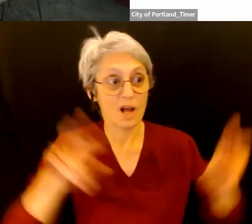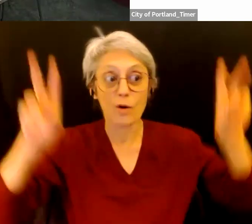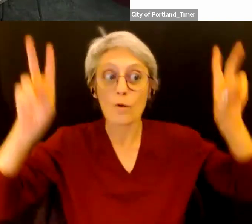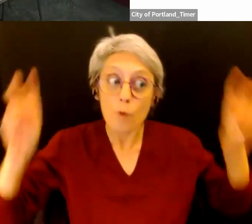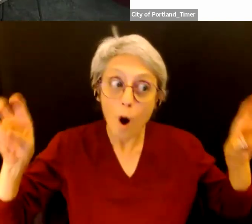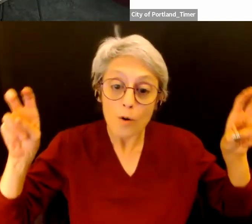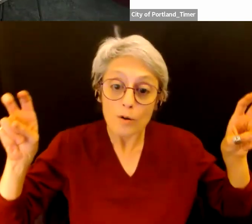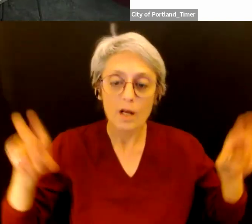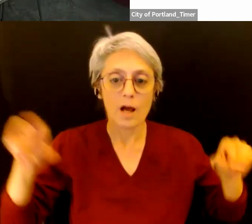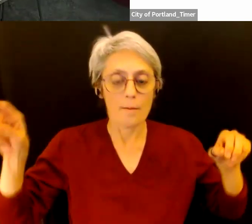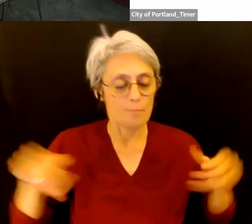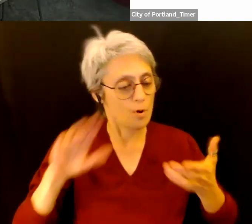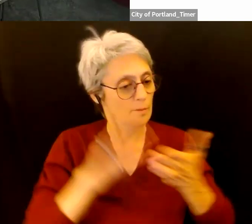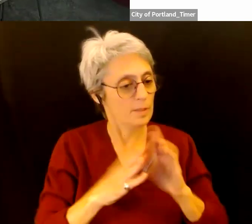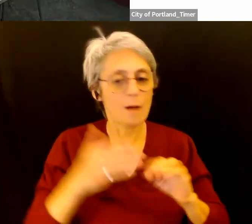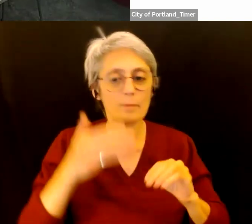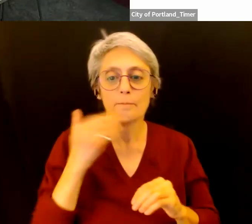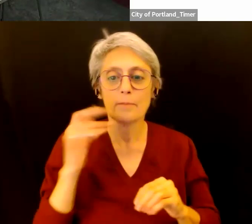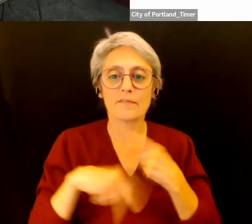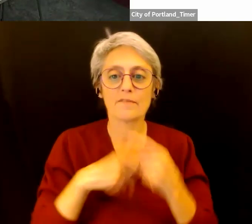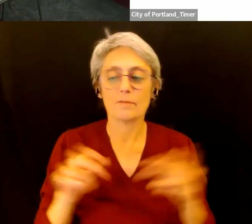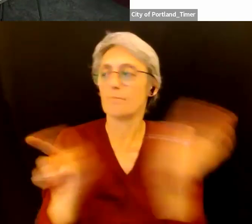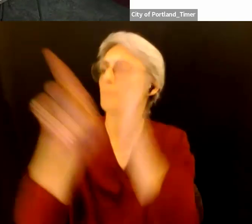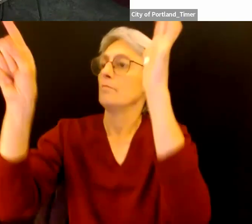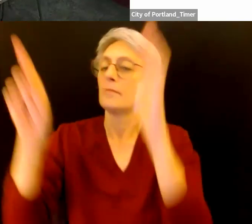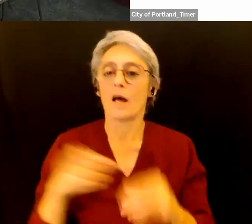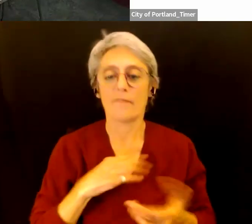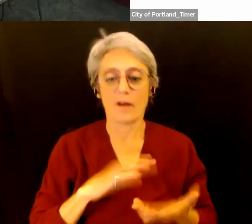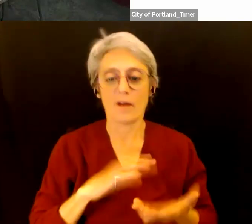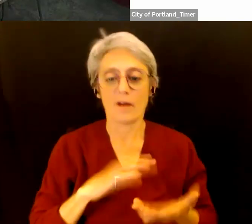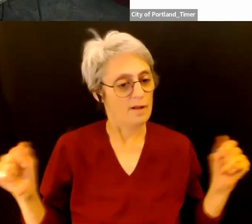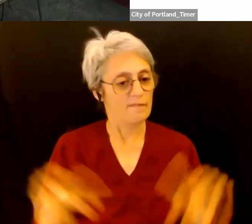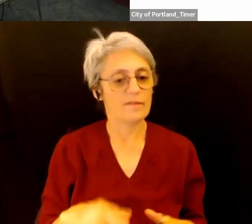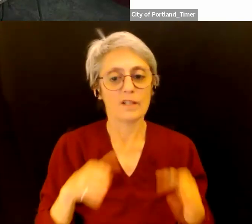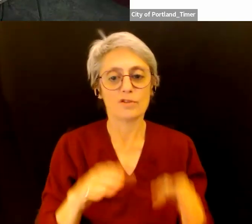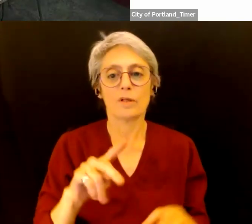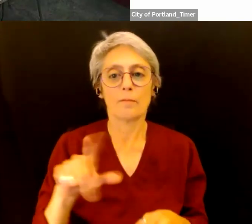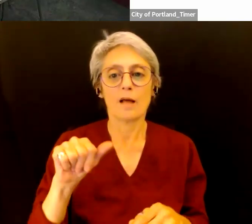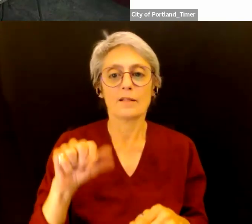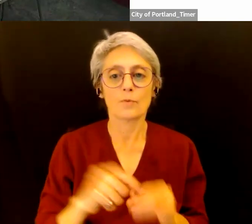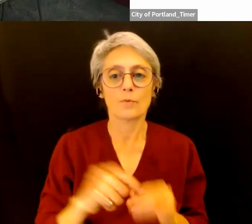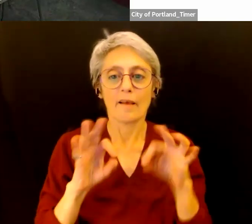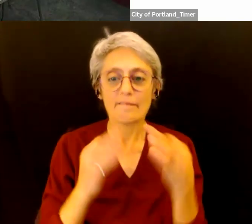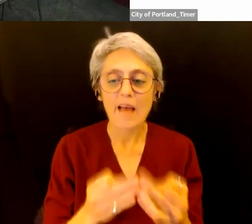Portland becomes the best version of our city when we fill our street plazas with families, bicycles, farmers markets.